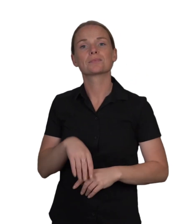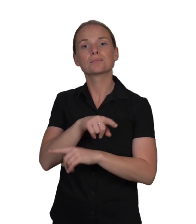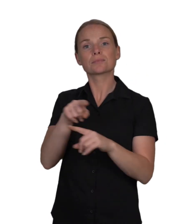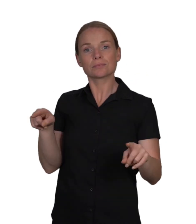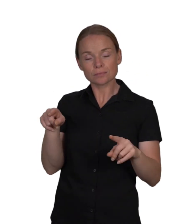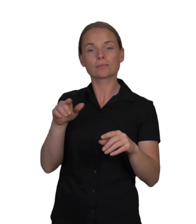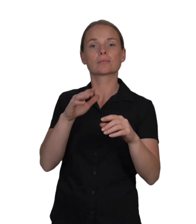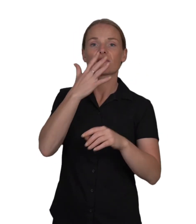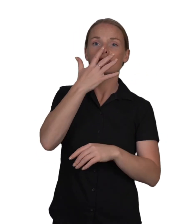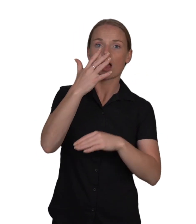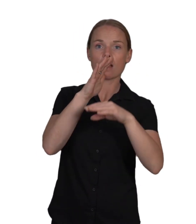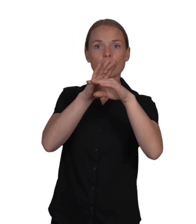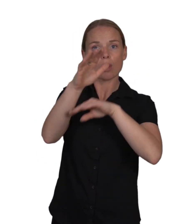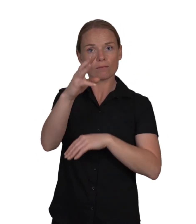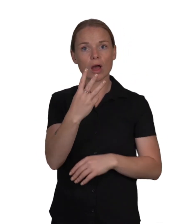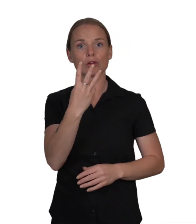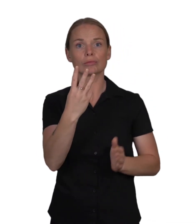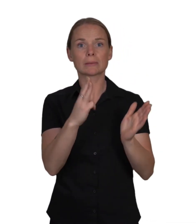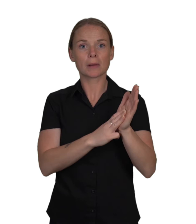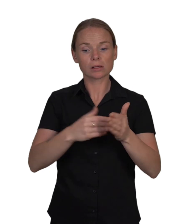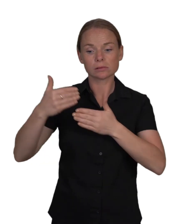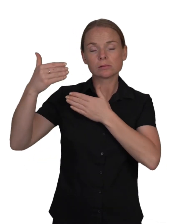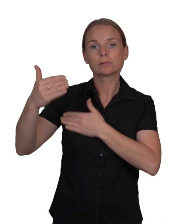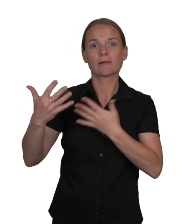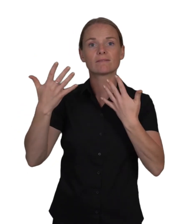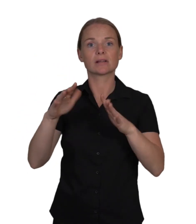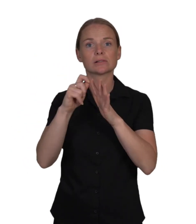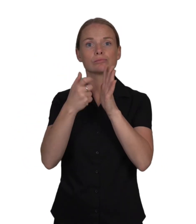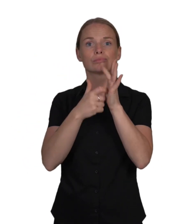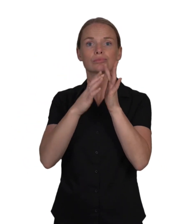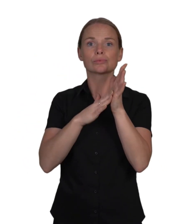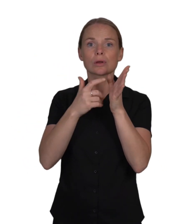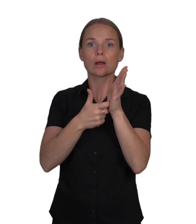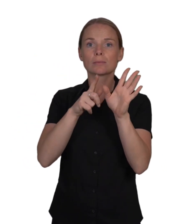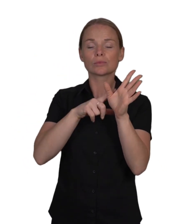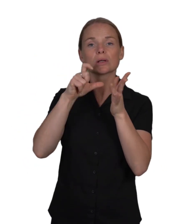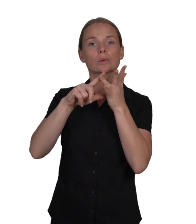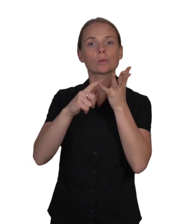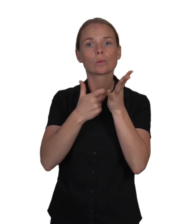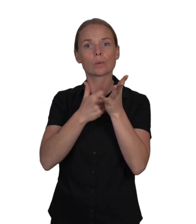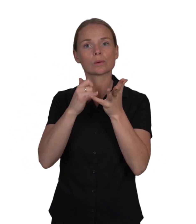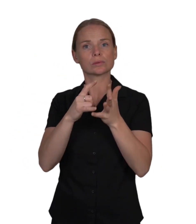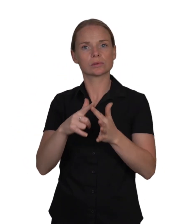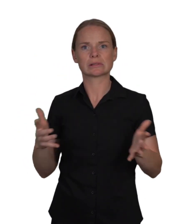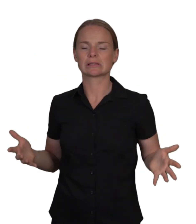Severely immunocompromised people aged 5 years and over who received a third primary dose are recommended